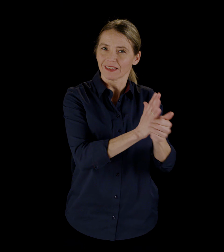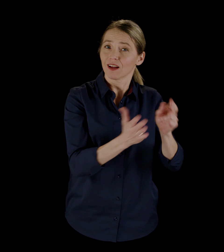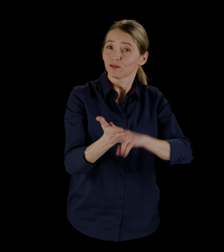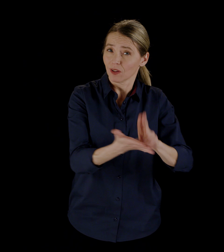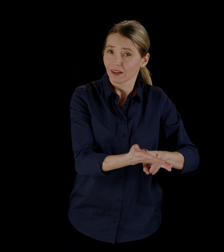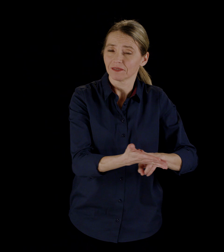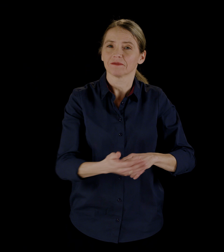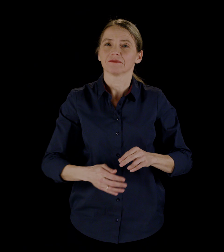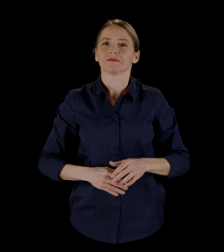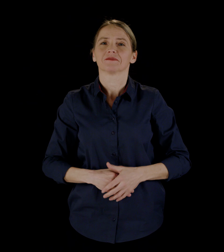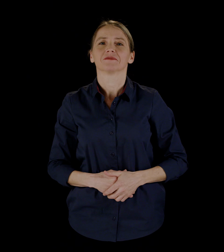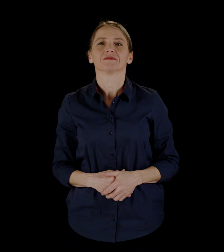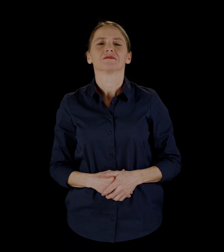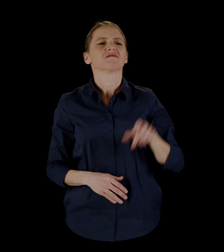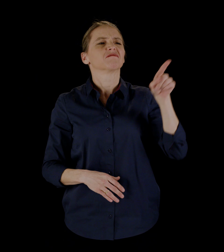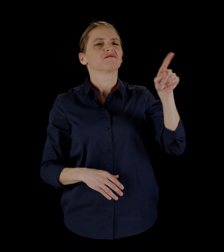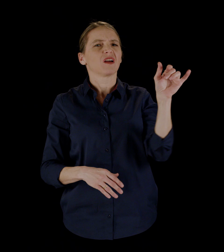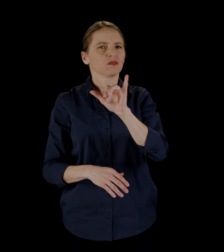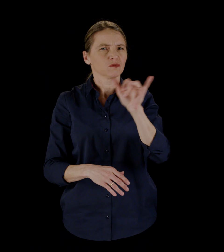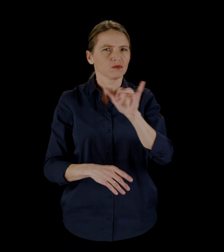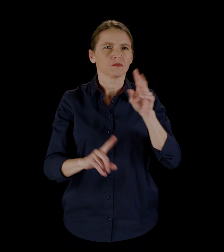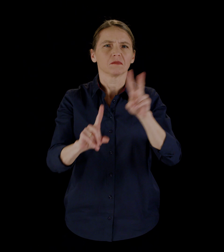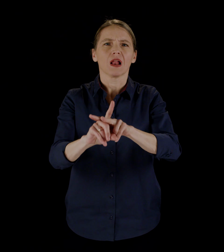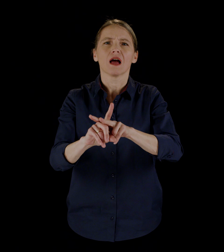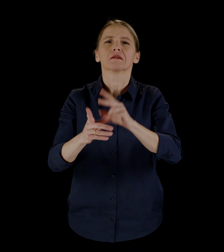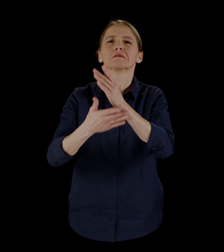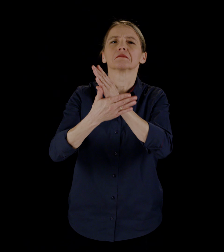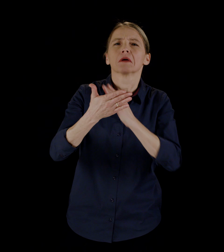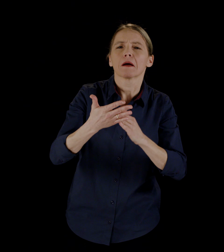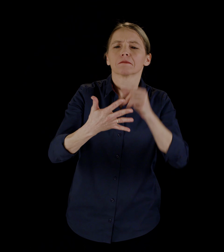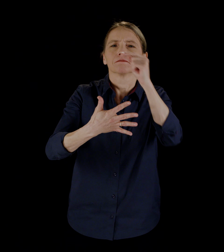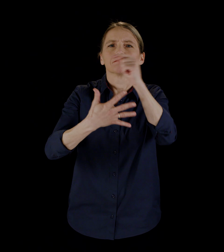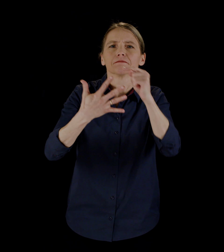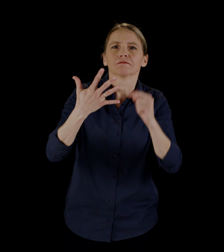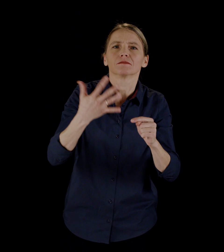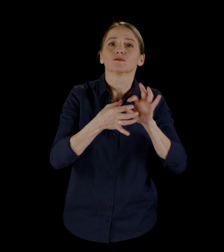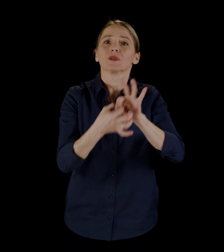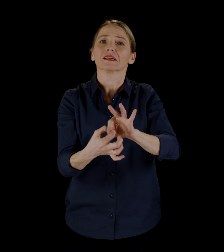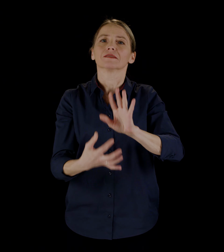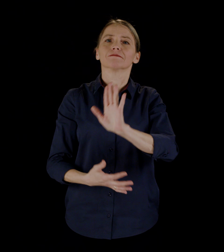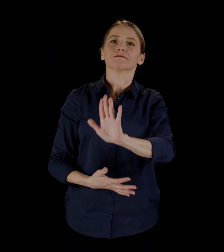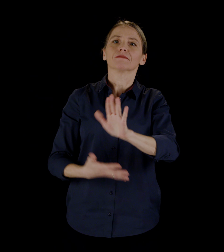It also applies to some aspects of existing contracts agreed to before the Internet Code